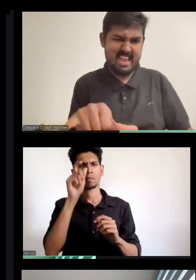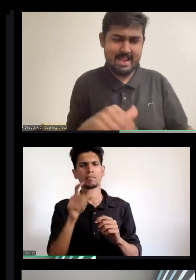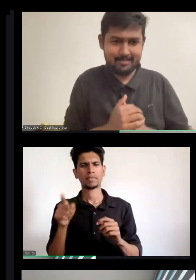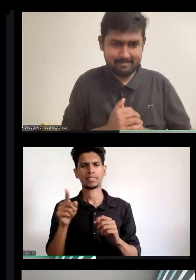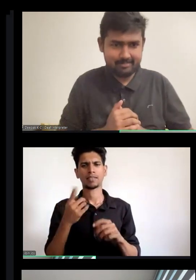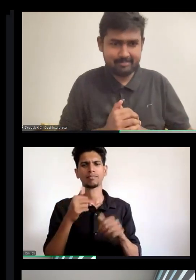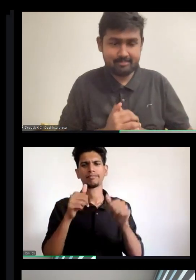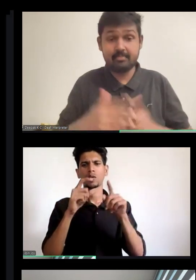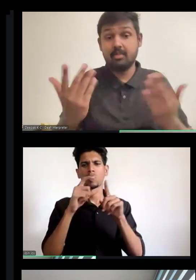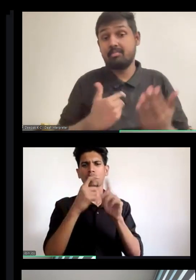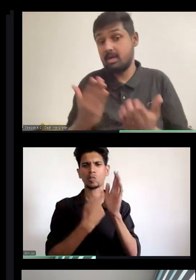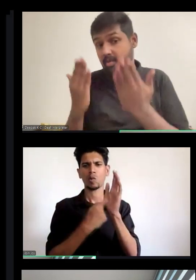She's from the University of South Dakota.